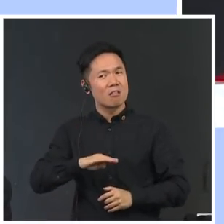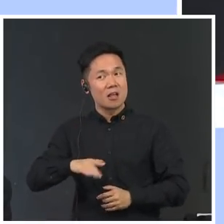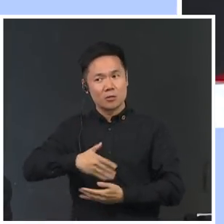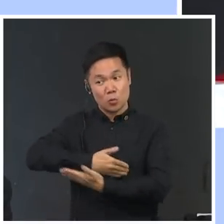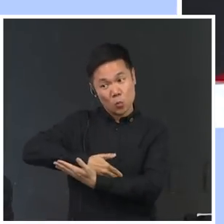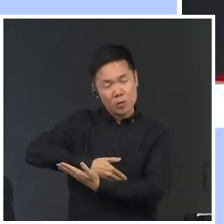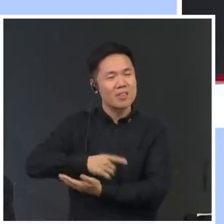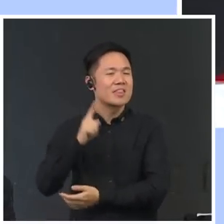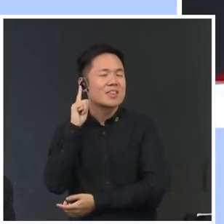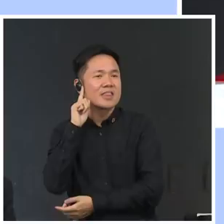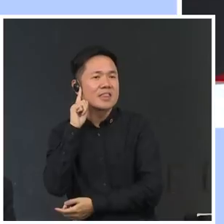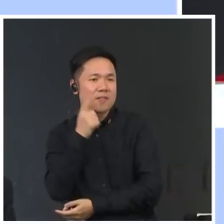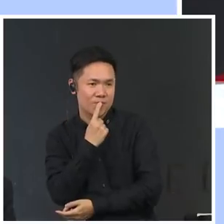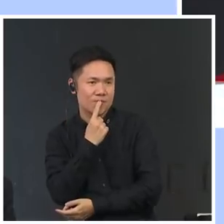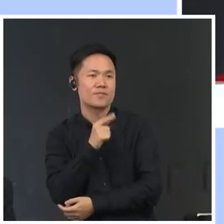actually, she was hearing person and